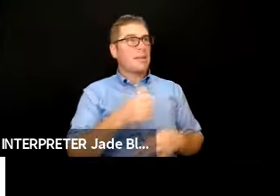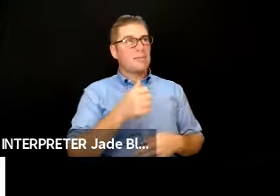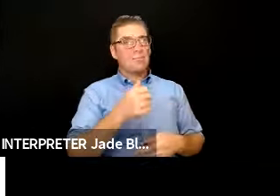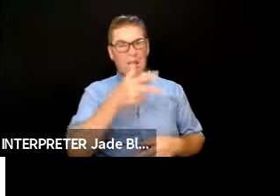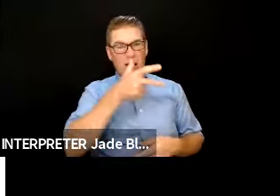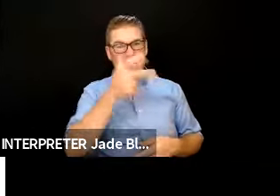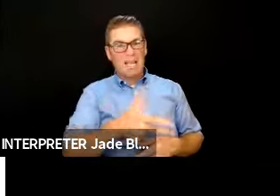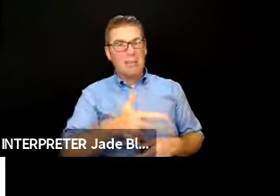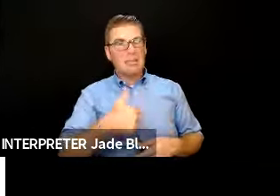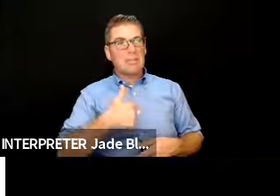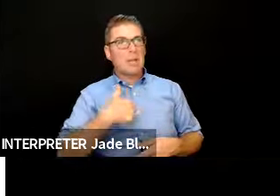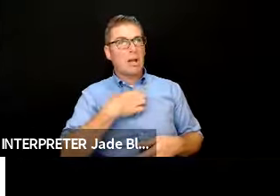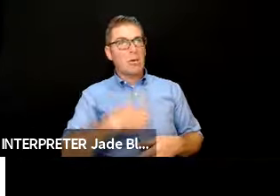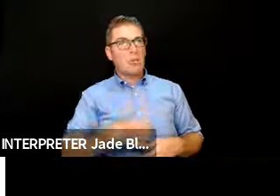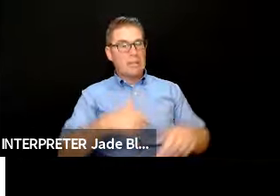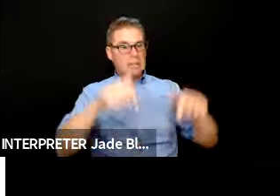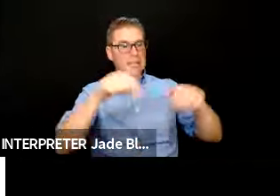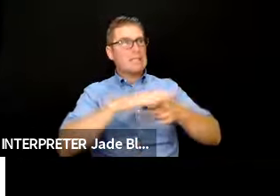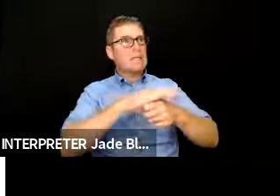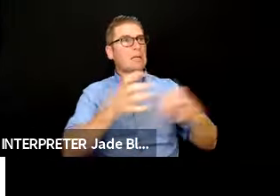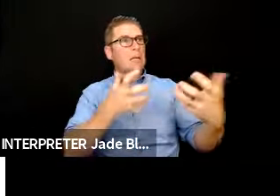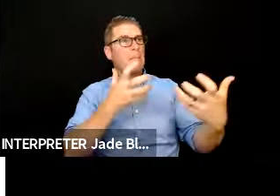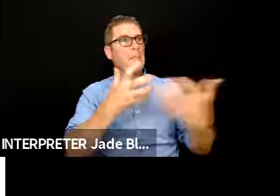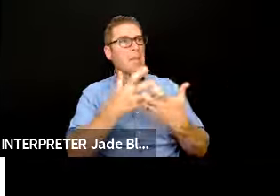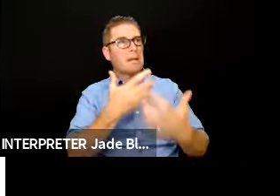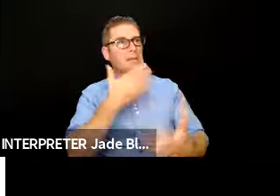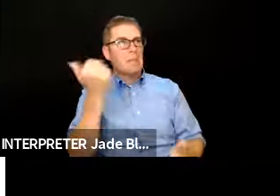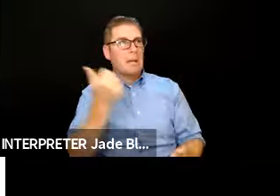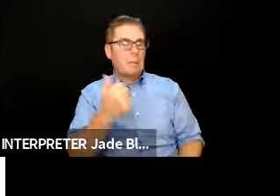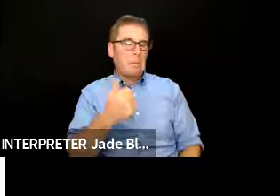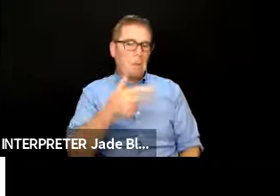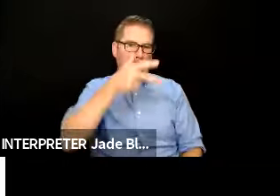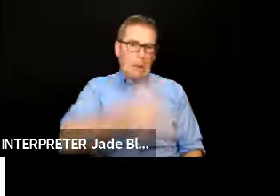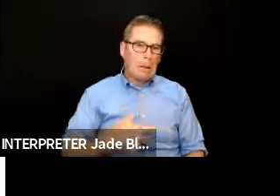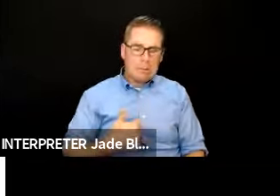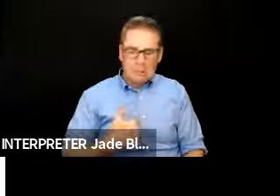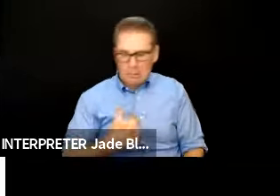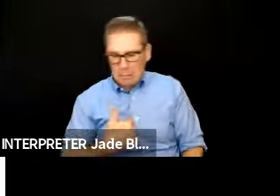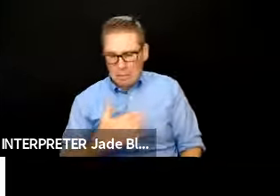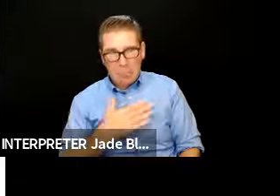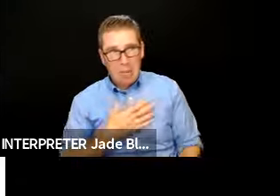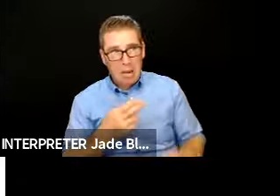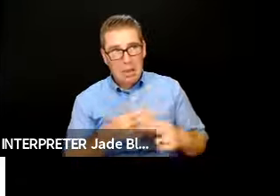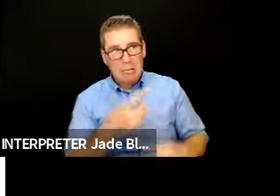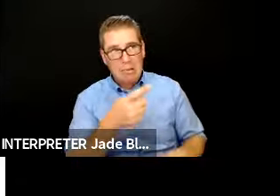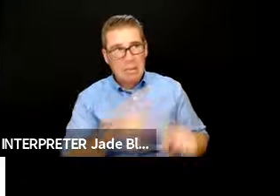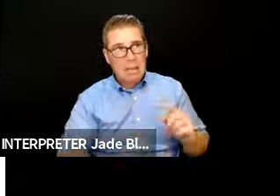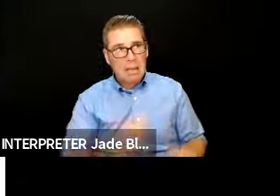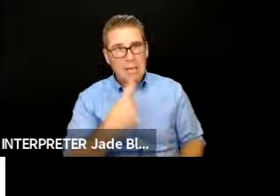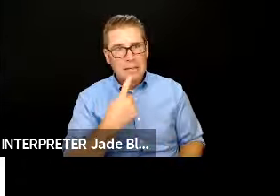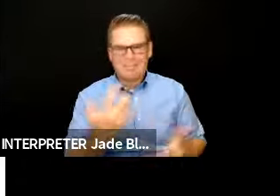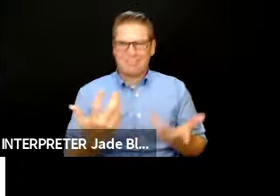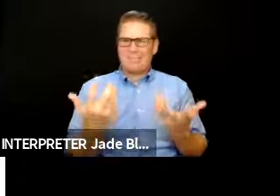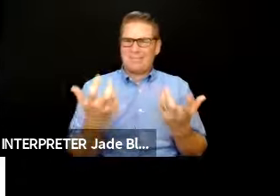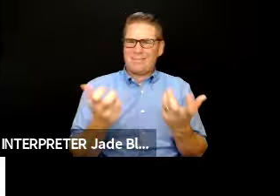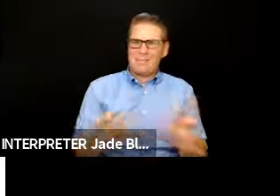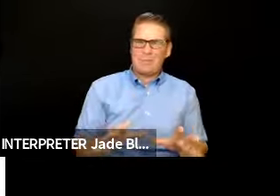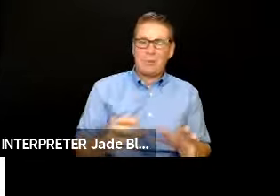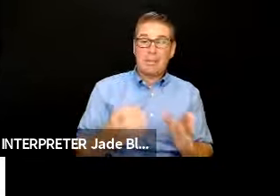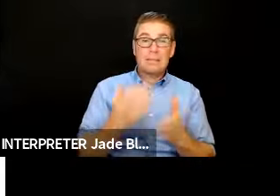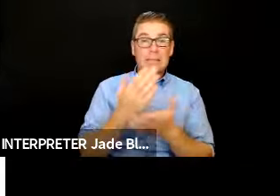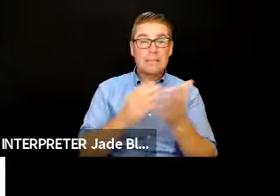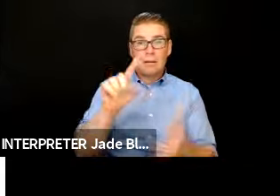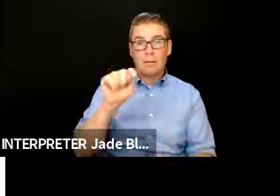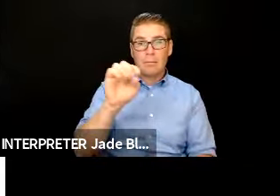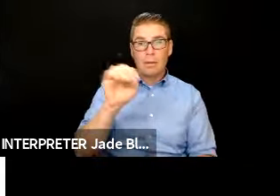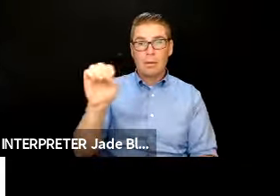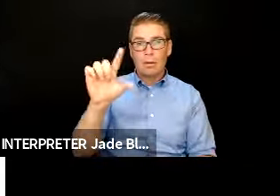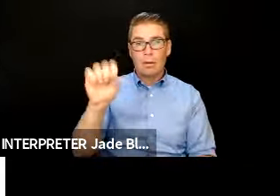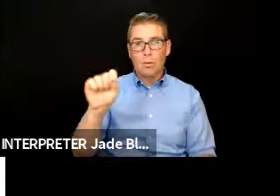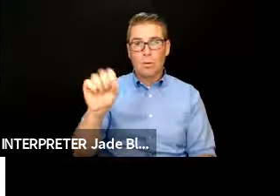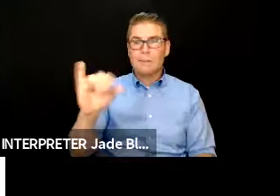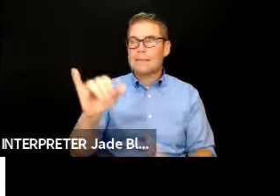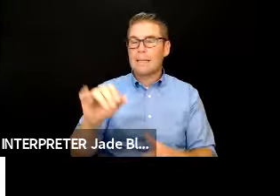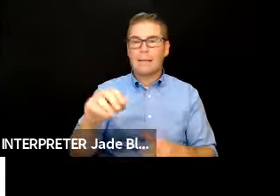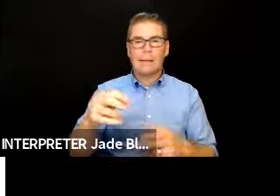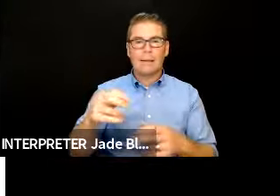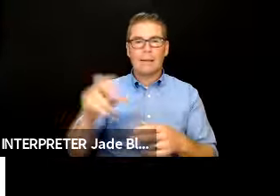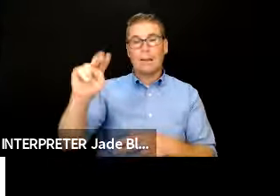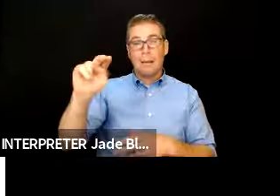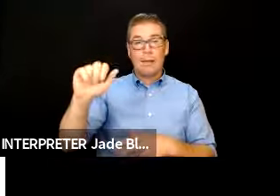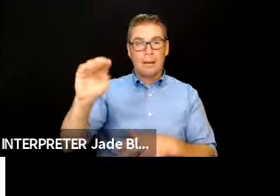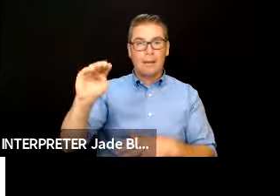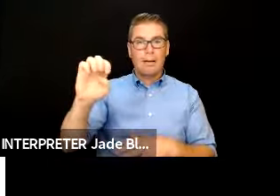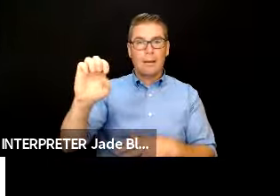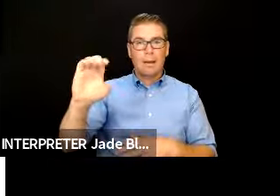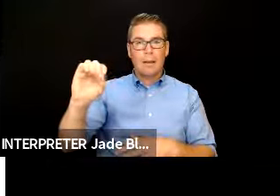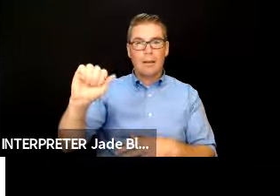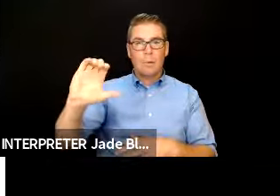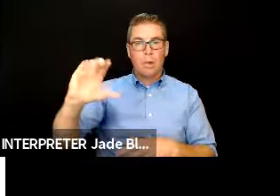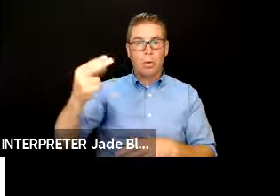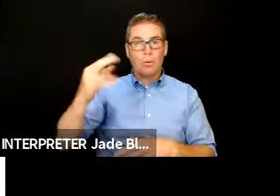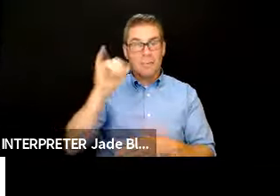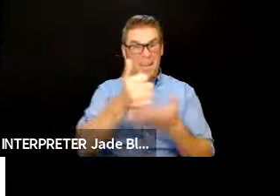You feel bad like oh well maybe I should have a more western name.